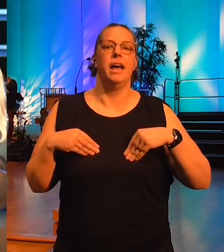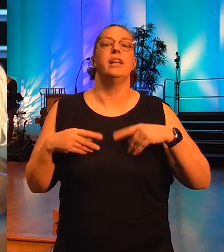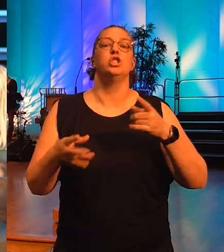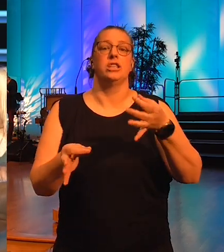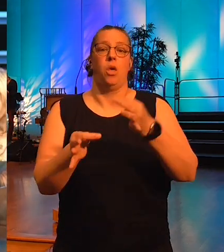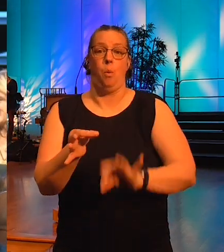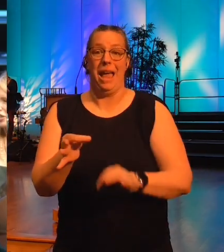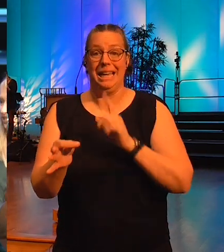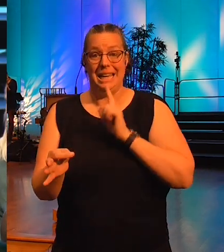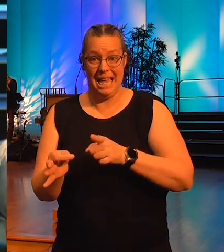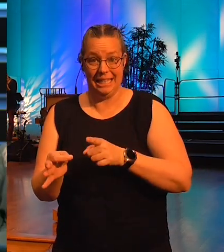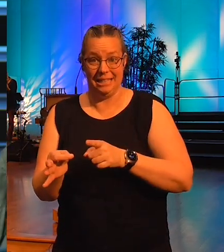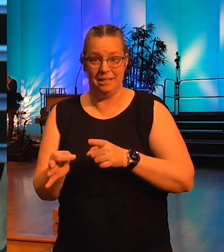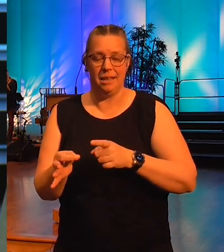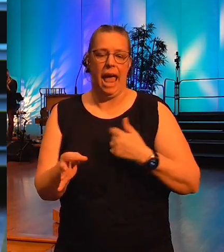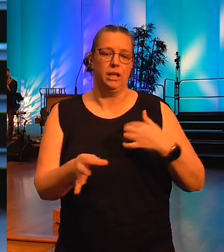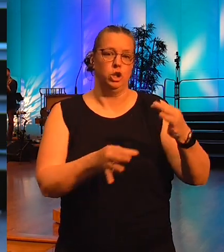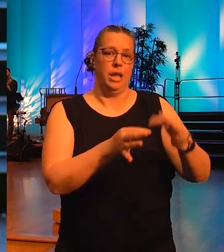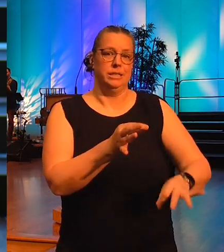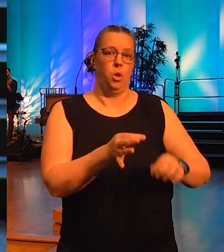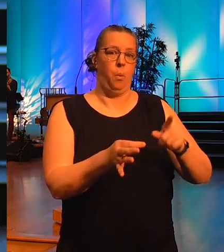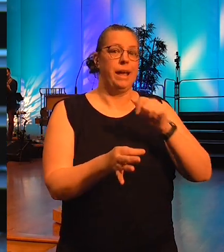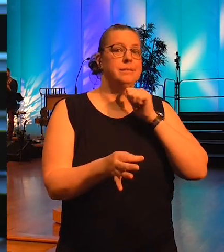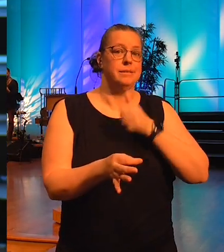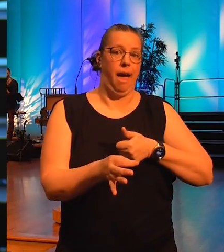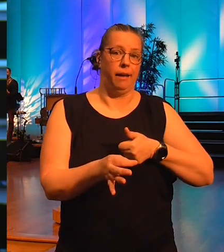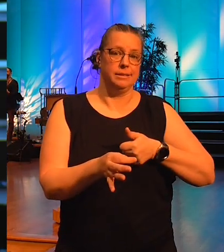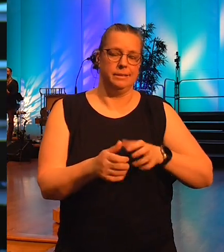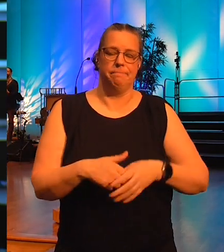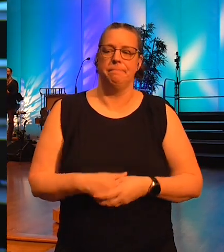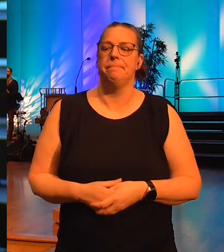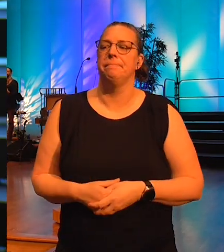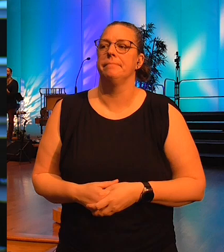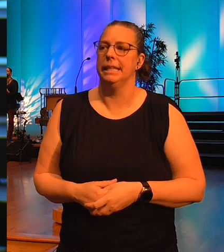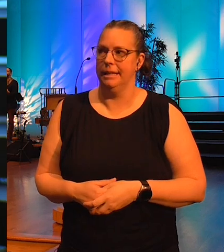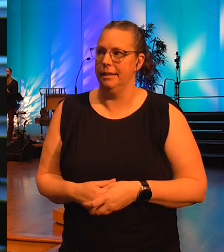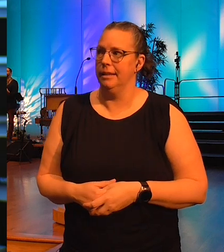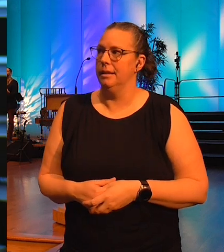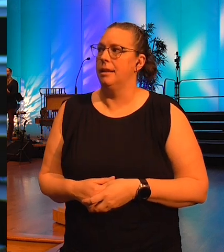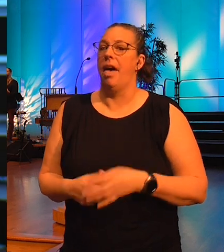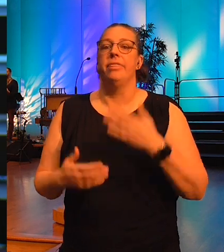way that it is the way and just the way that it is not thank you